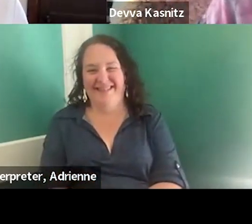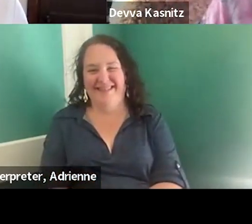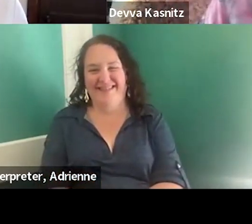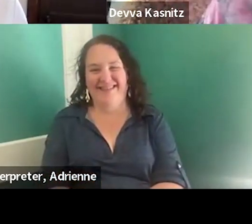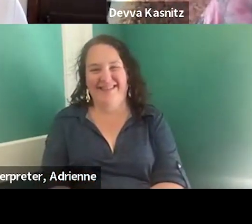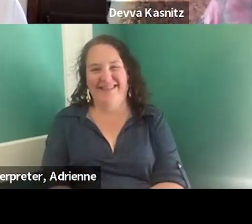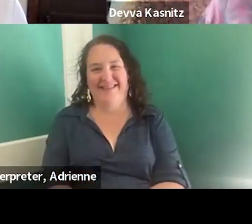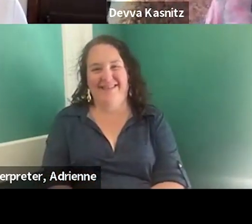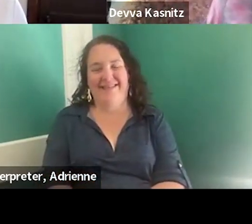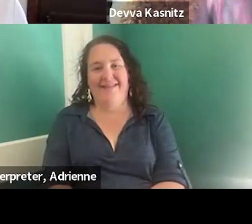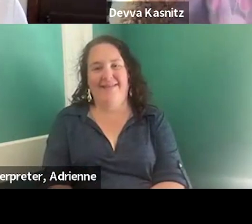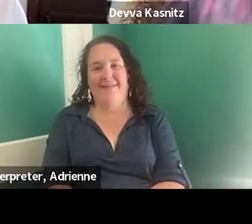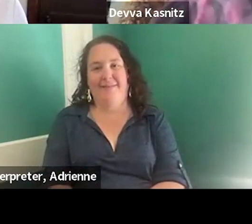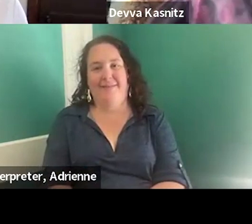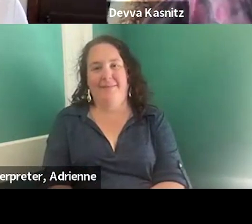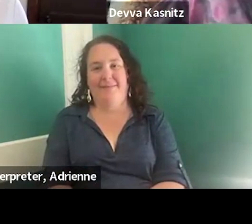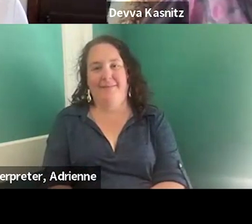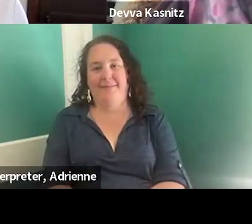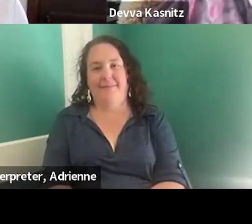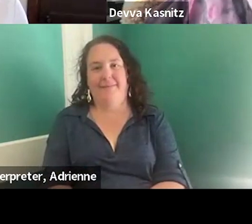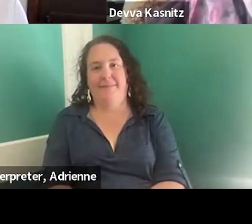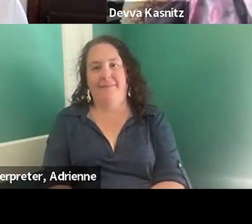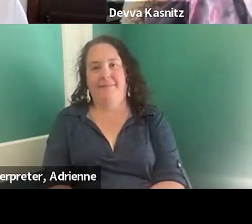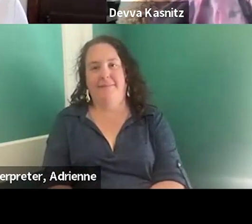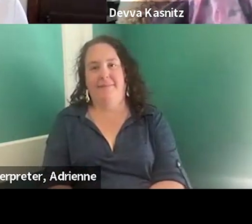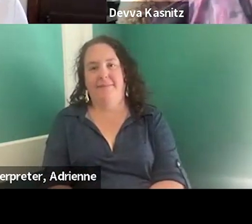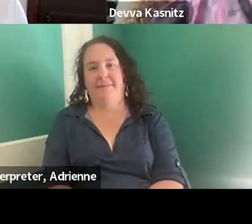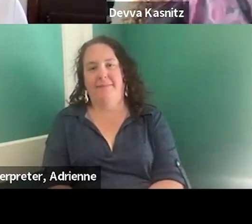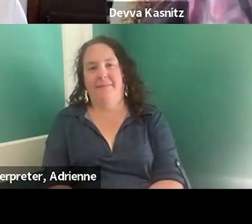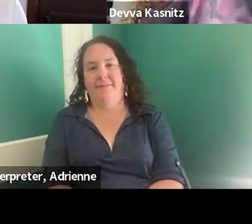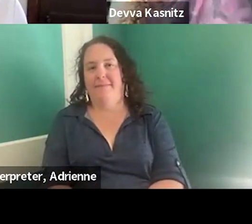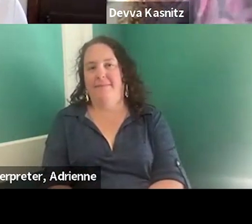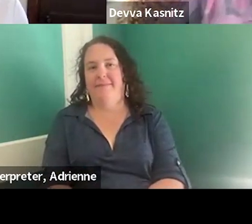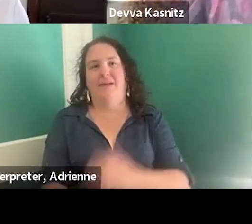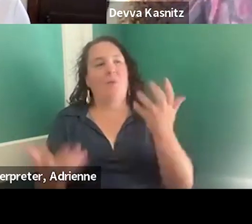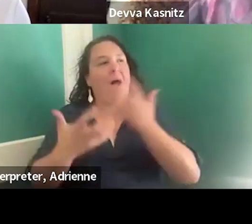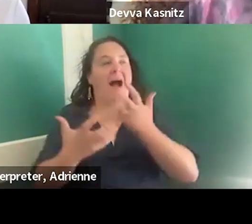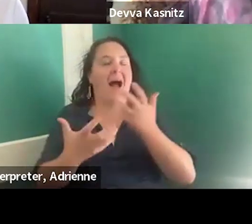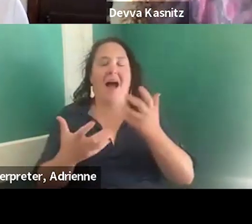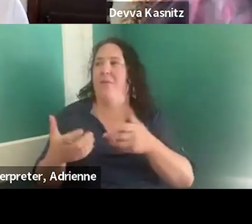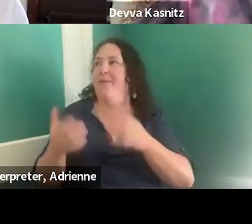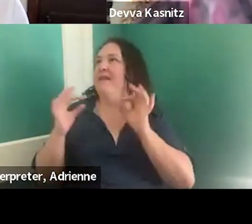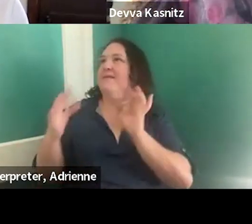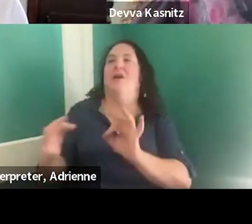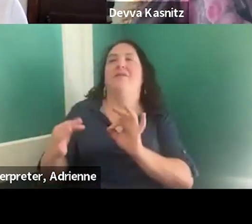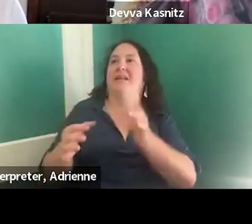Janice, you said yes? Yeah. So we have-- Brilliant. Brilliant and simple.